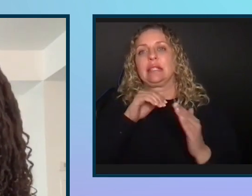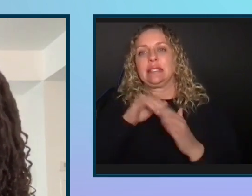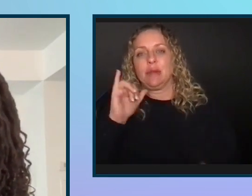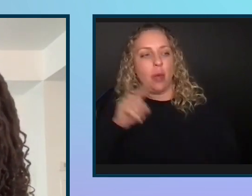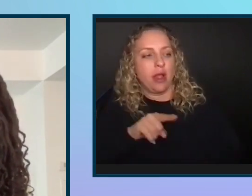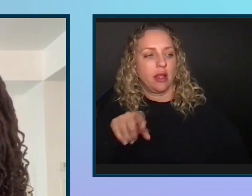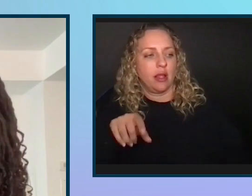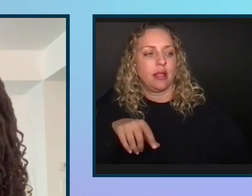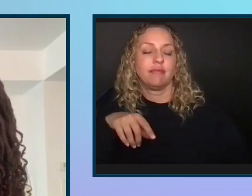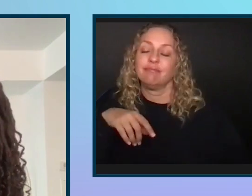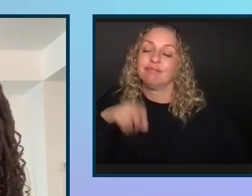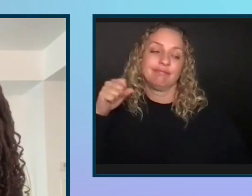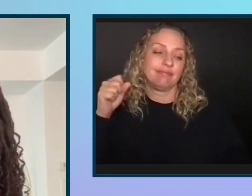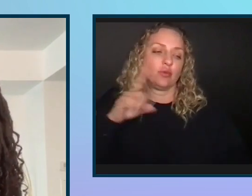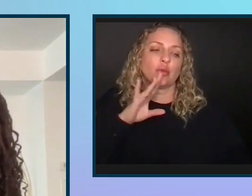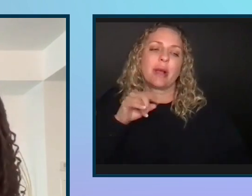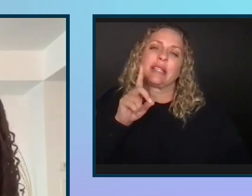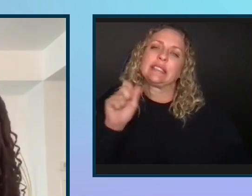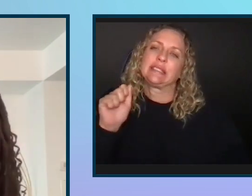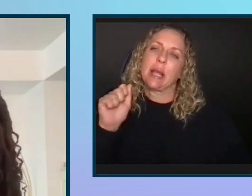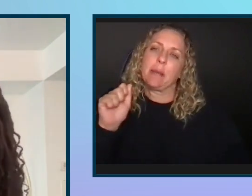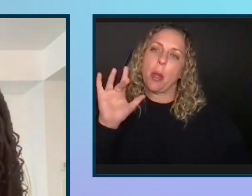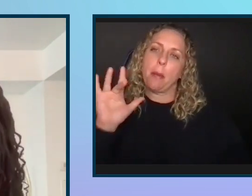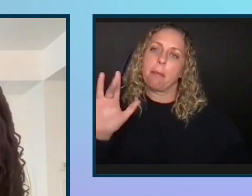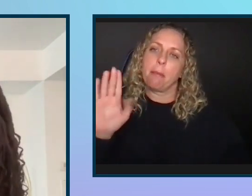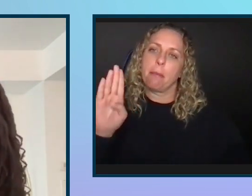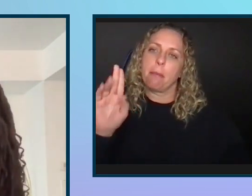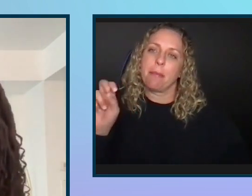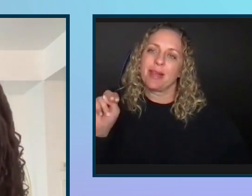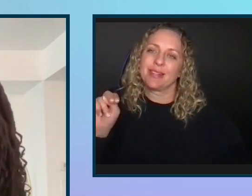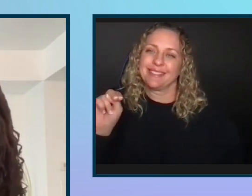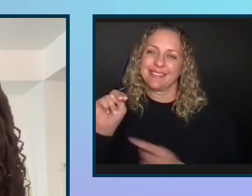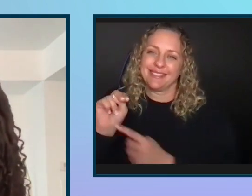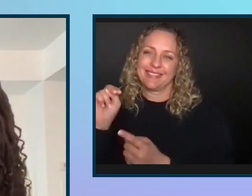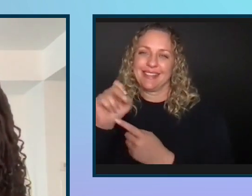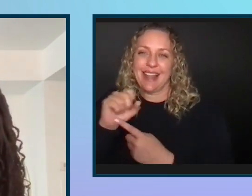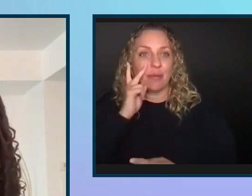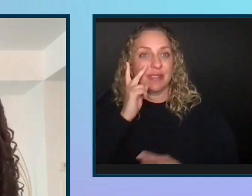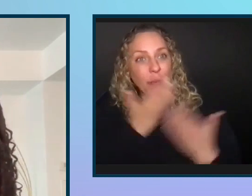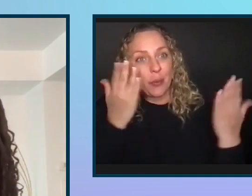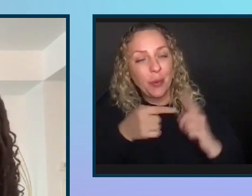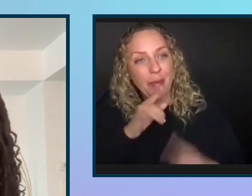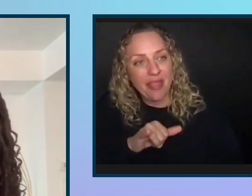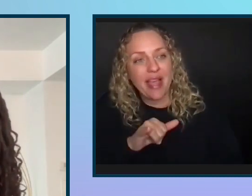So you talked about disabled buttons and I would've been surprised had I seen anything in the chat about disabled. Yeah.